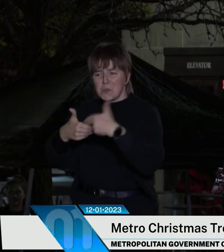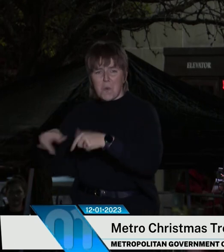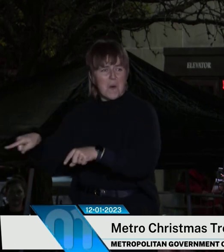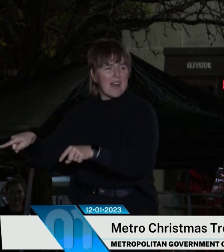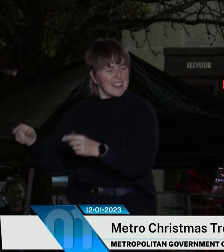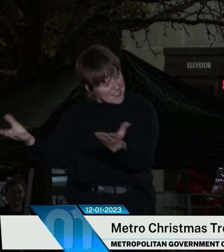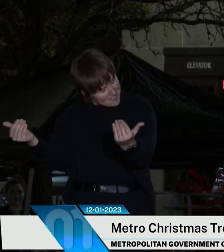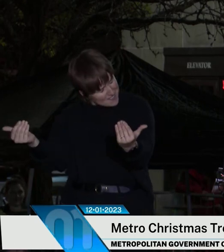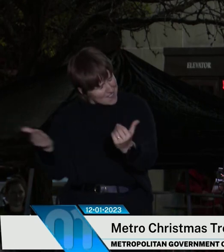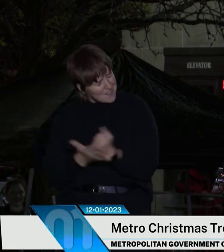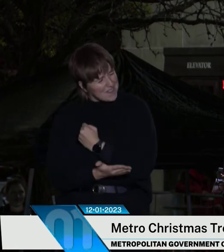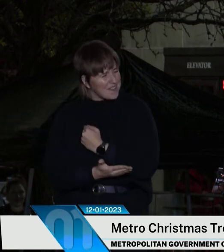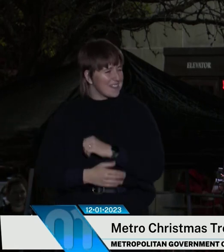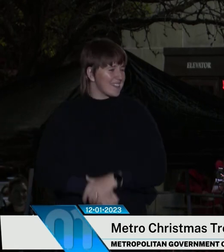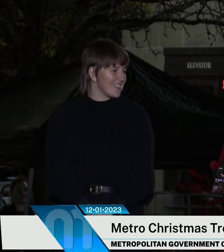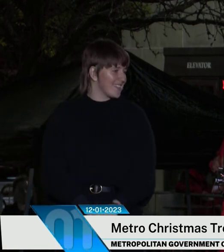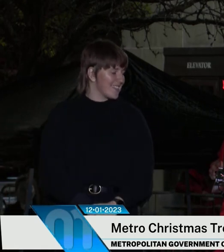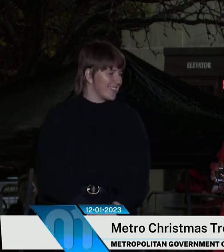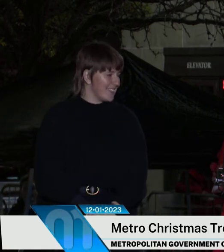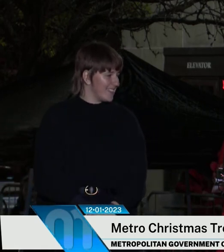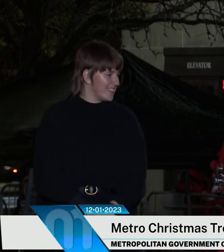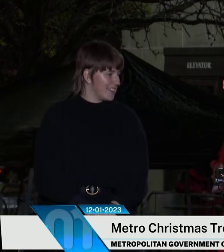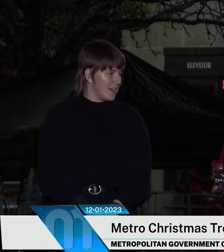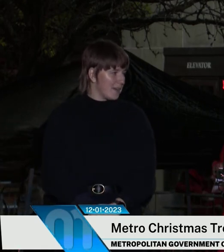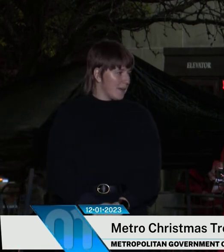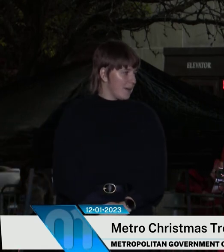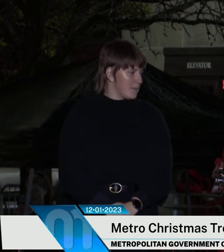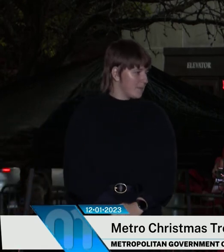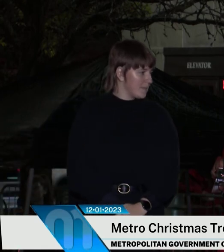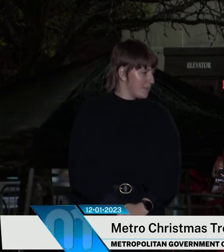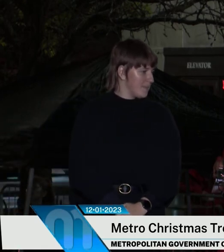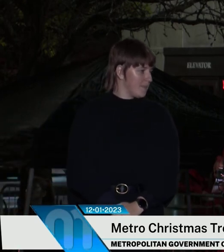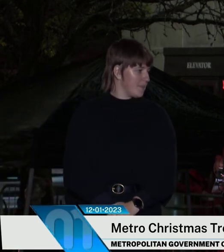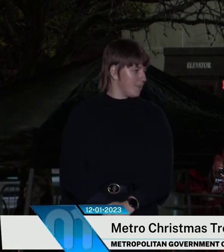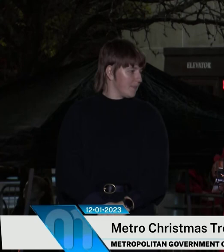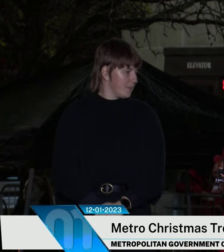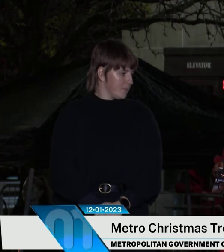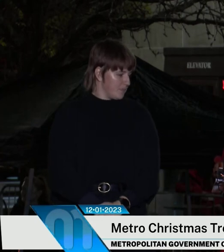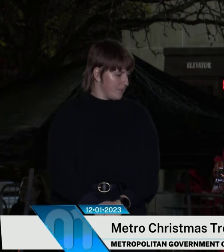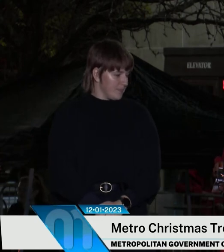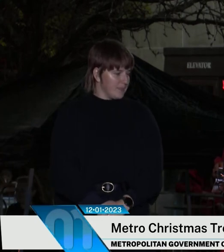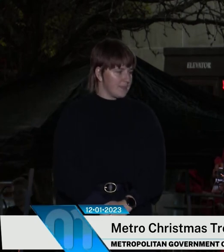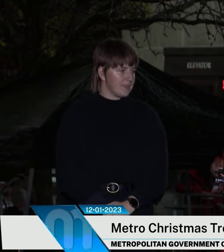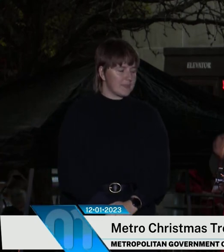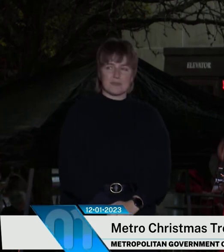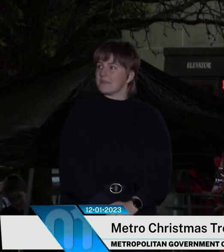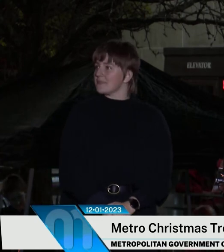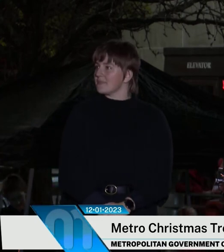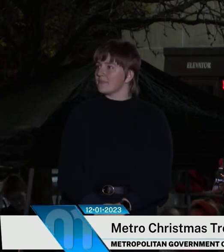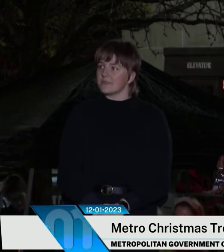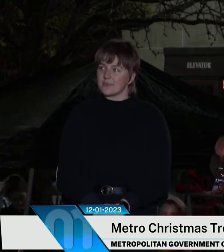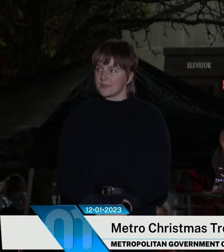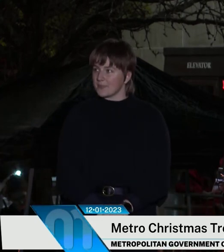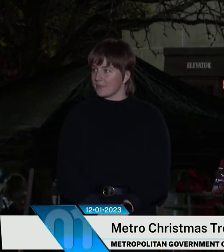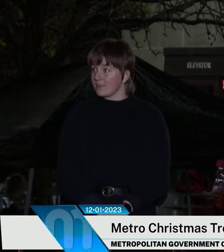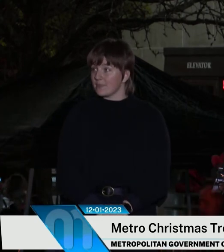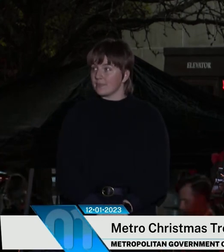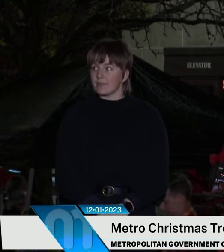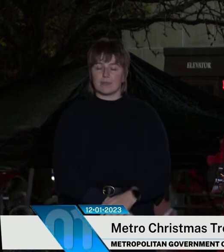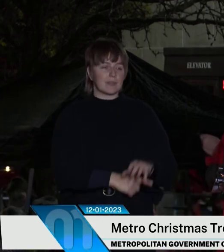WANT YOU HERE. PLEASE COME DOWN